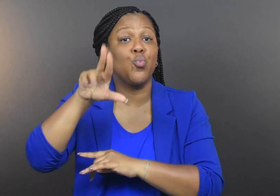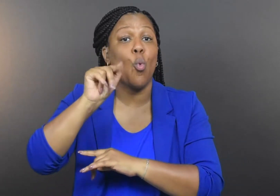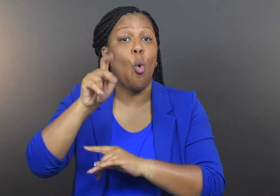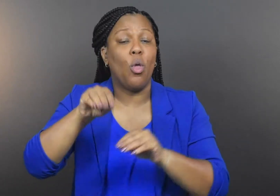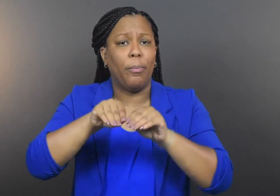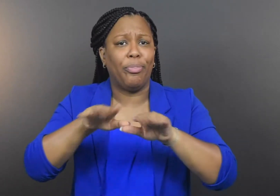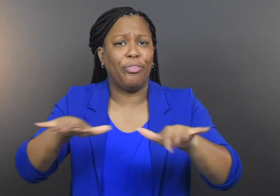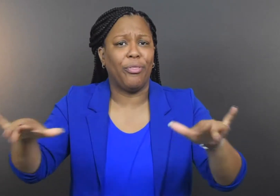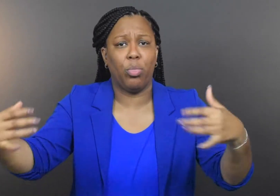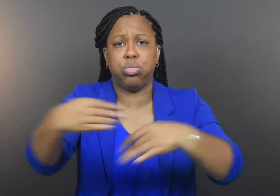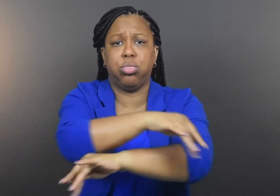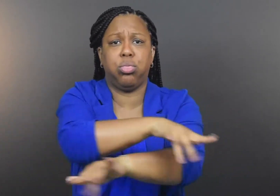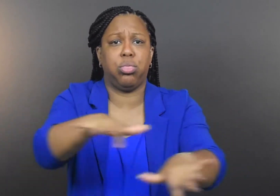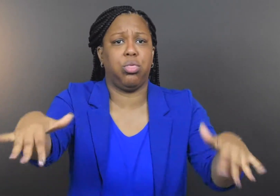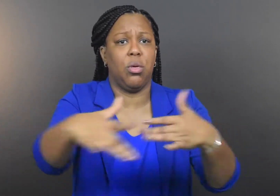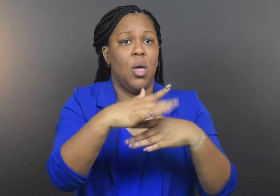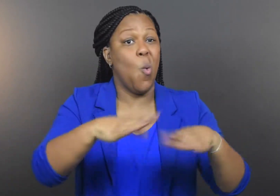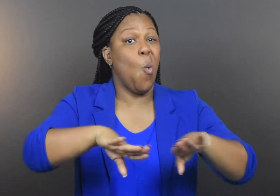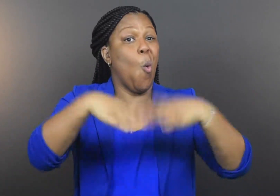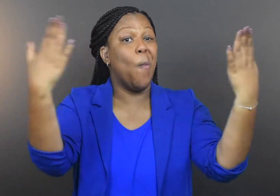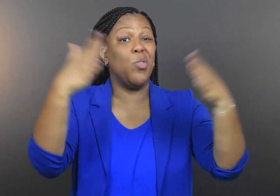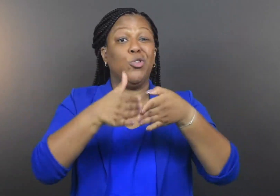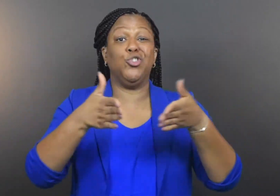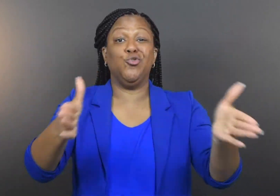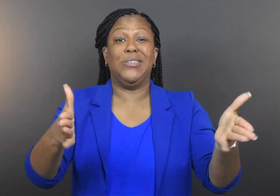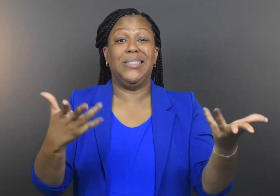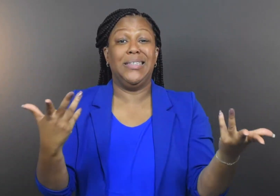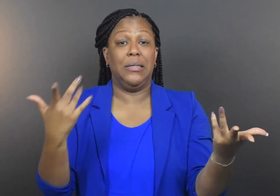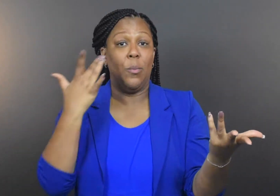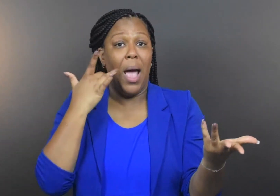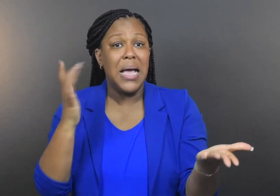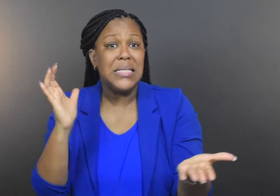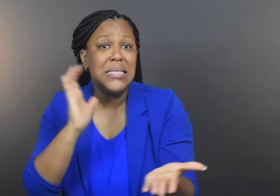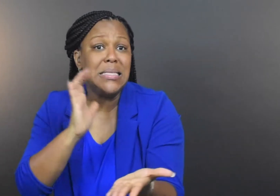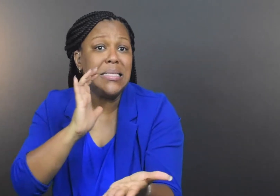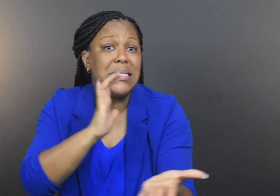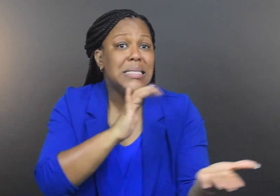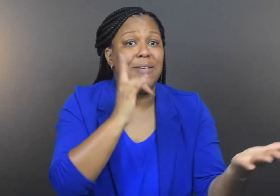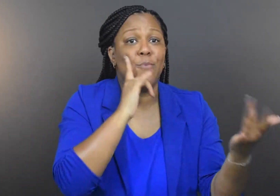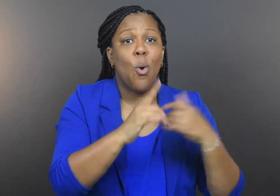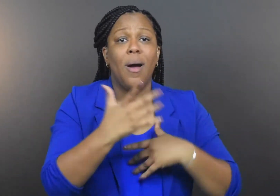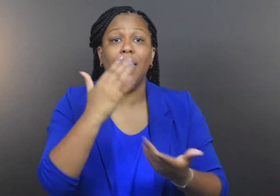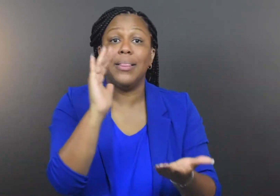scurried openly in the streets desperate for rare morsels with less garbage around.